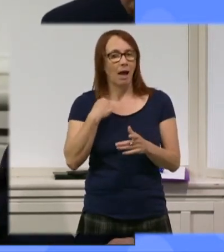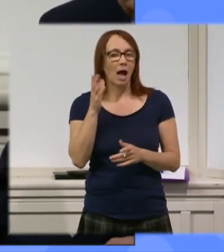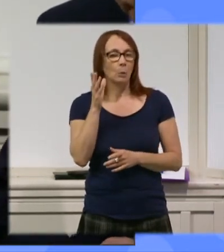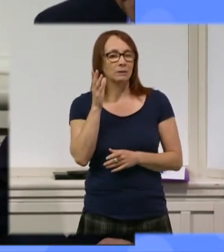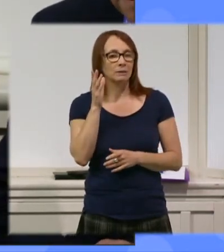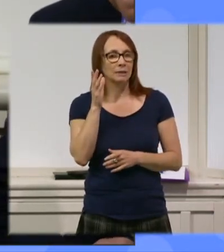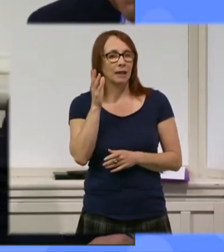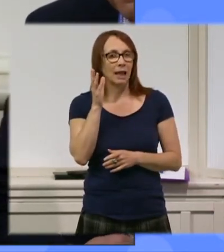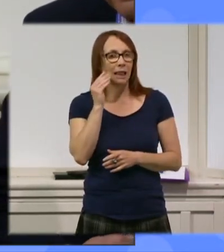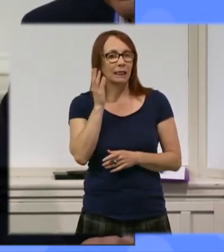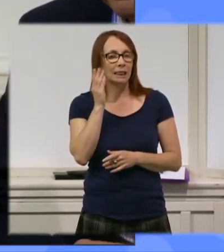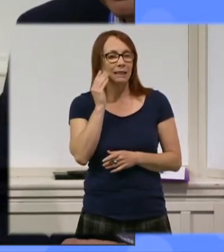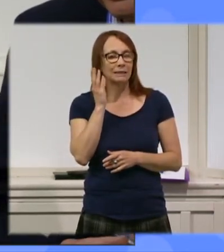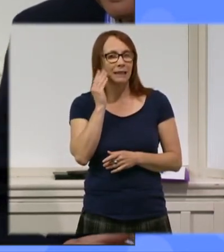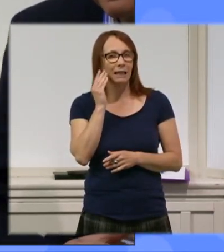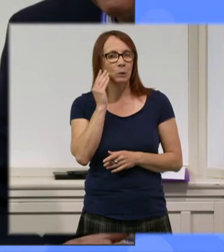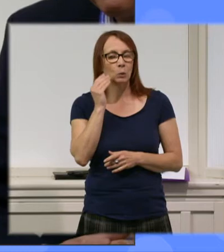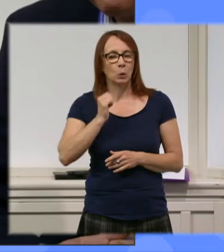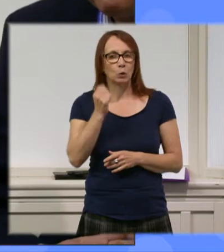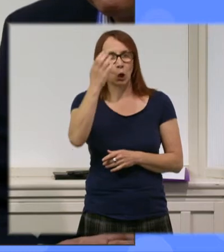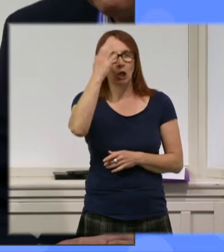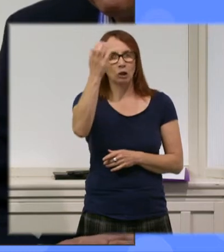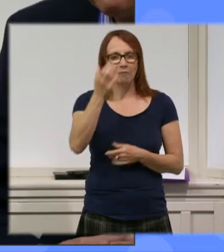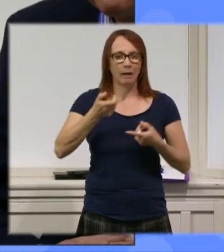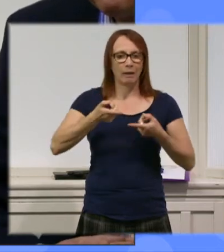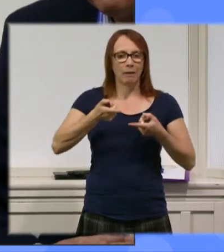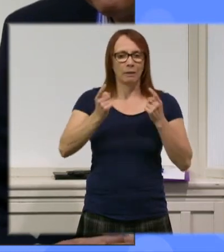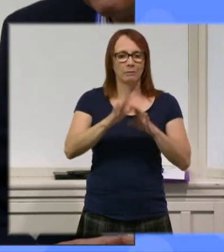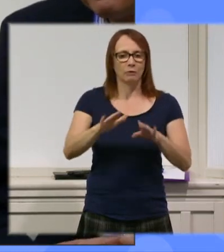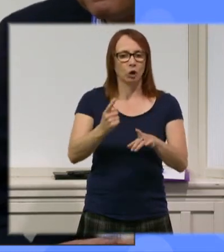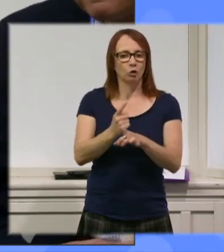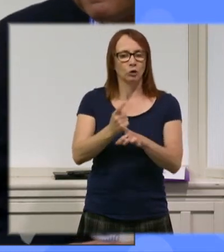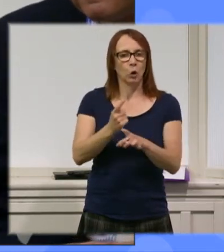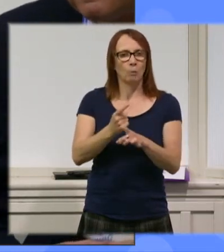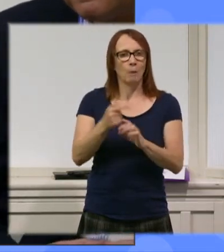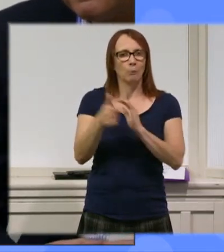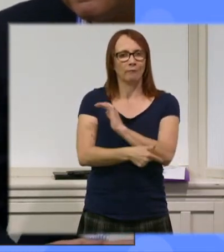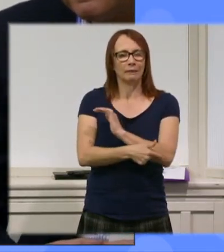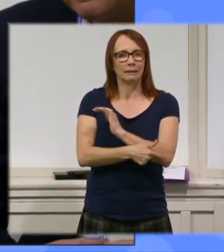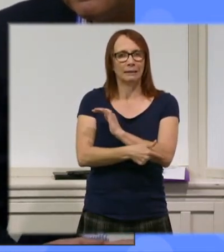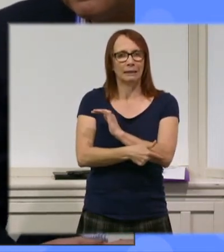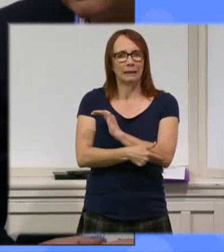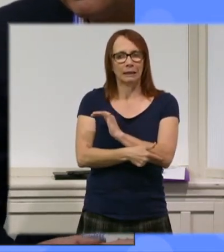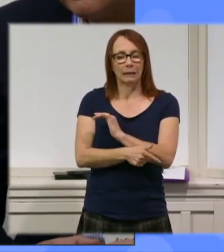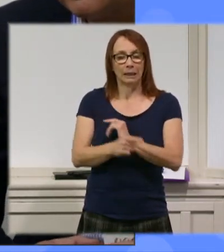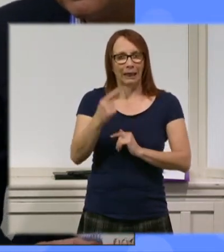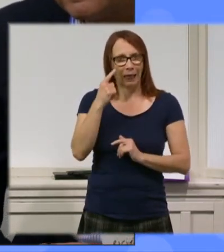government Minister for children talking about the issues around poverty and obviously housing is a major part of this these issues are so much more so